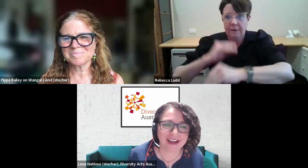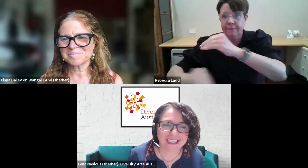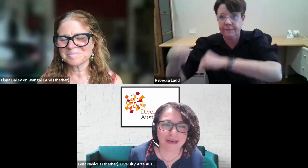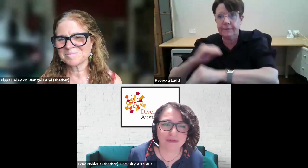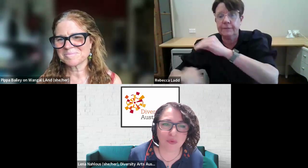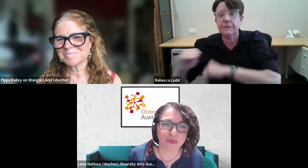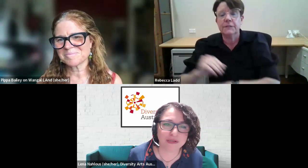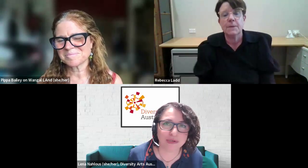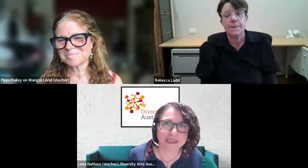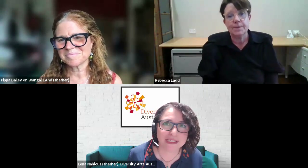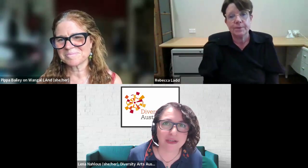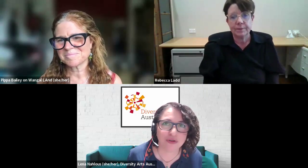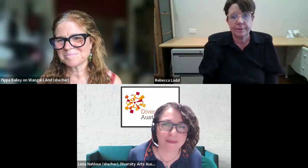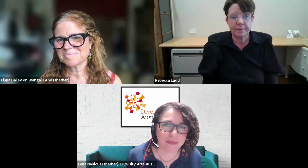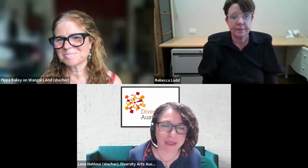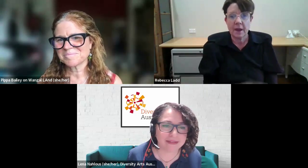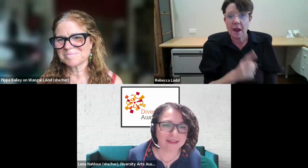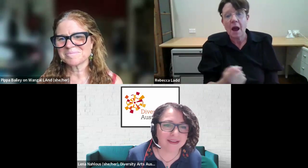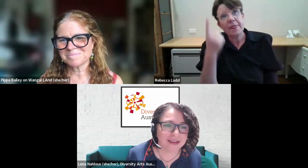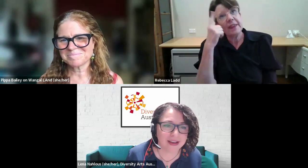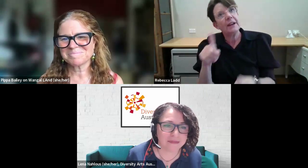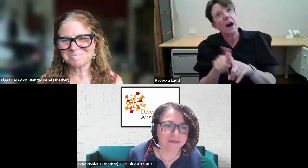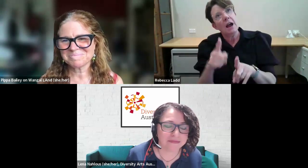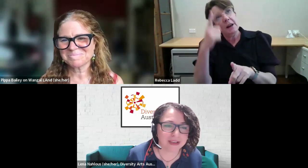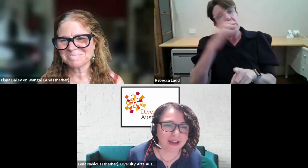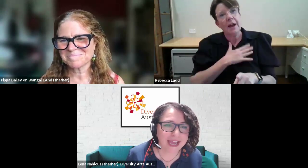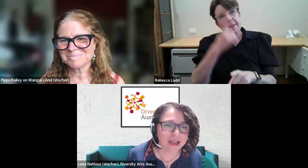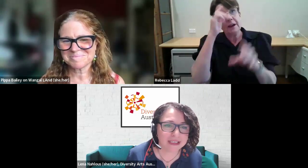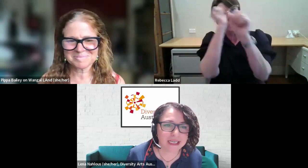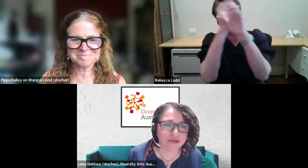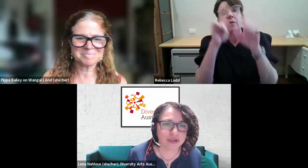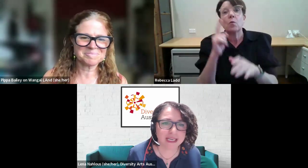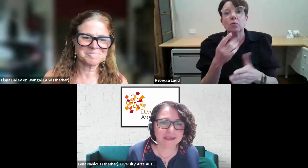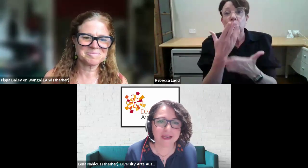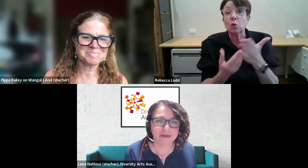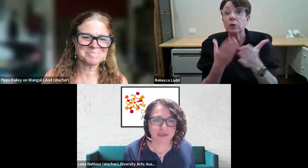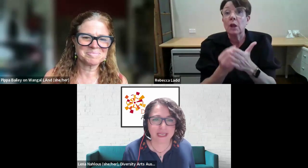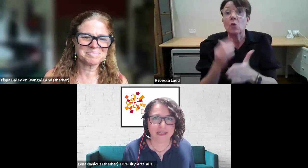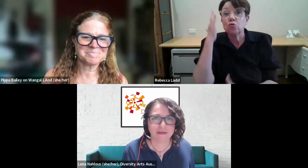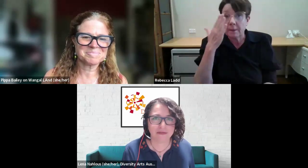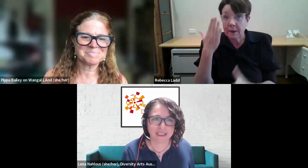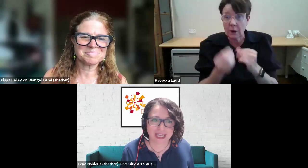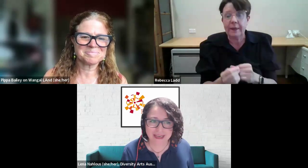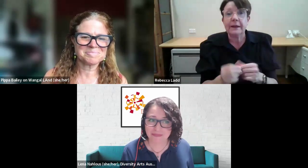James Arvanitakis. James is the director of the Forest Research